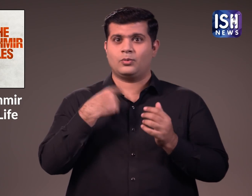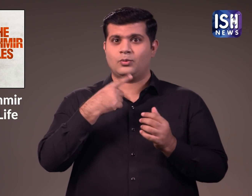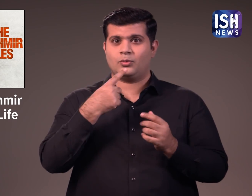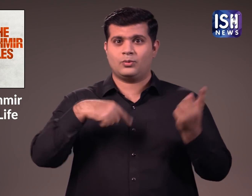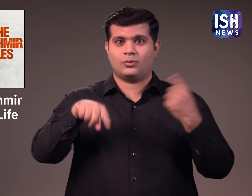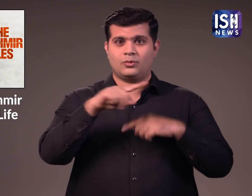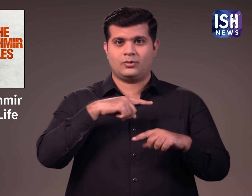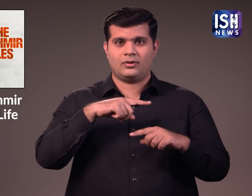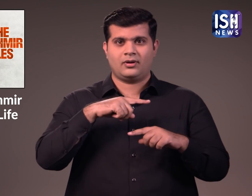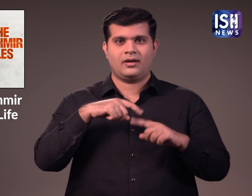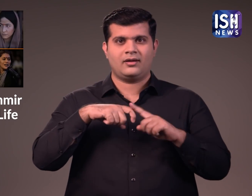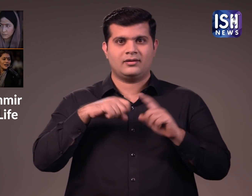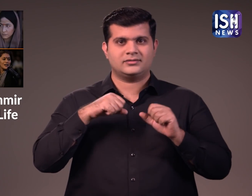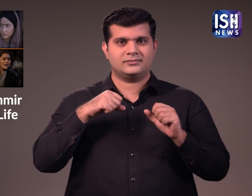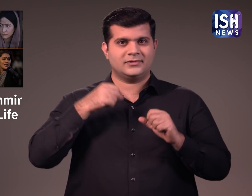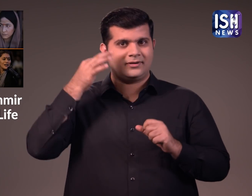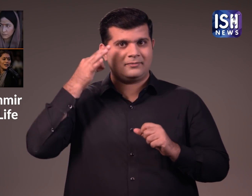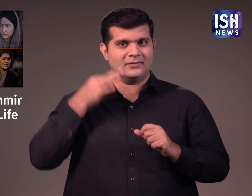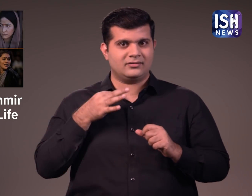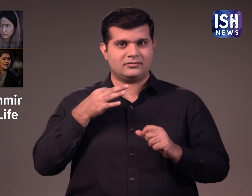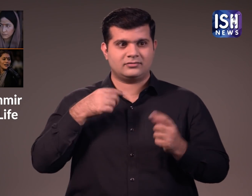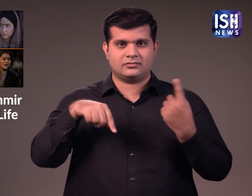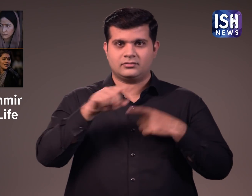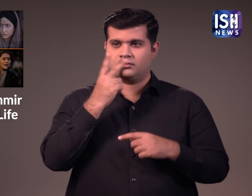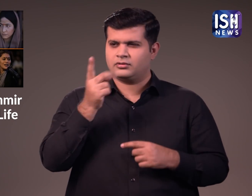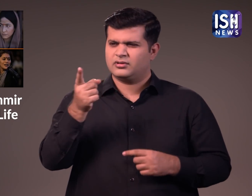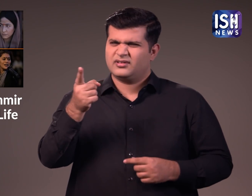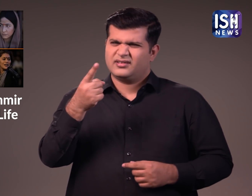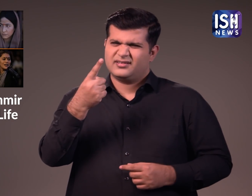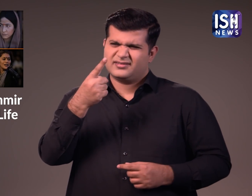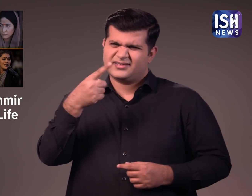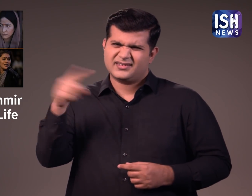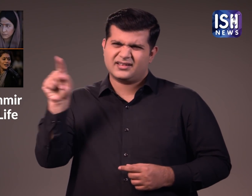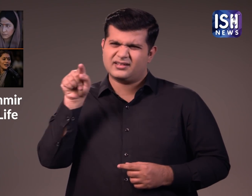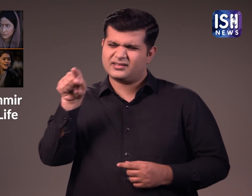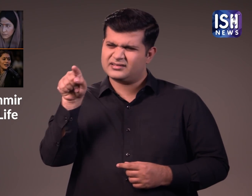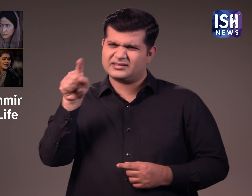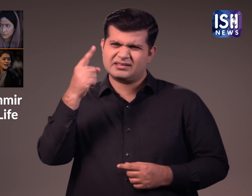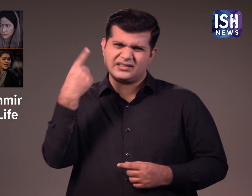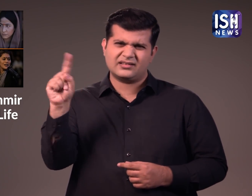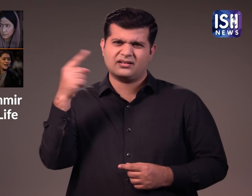It was well appreciated by the Kashmiri Pandits for its truthfulness.